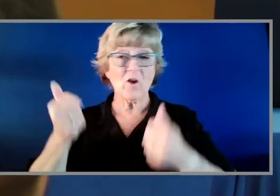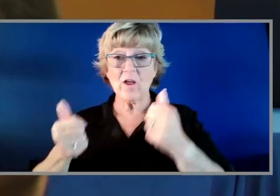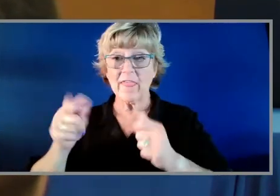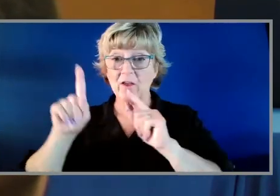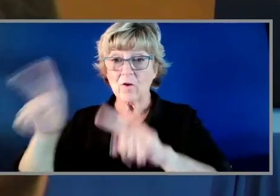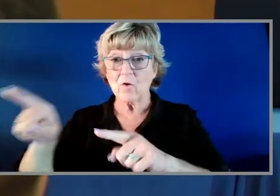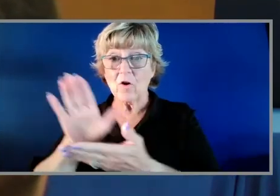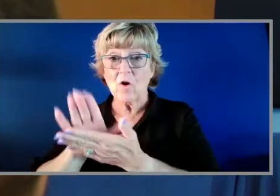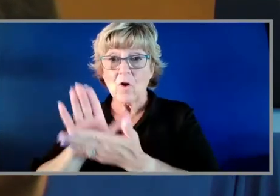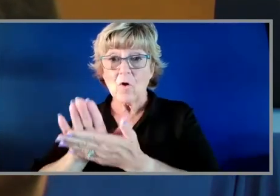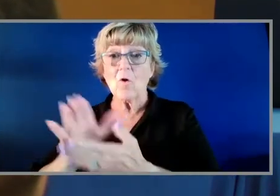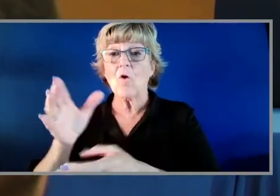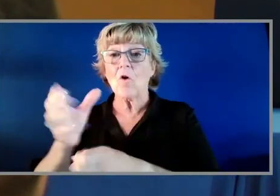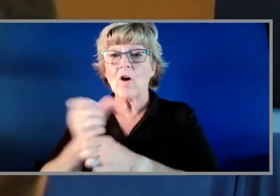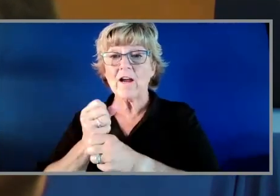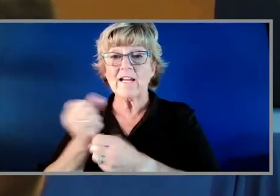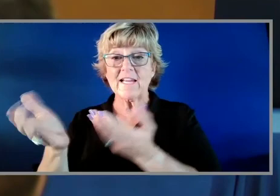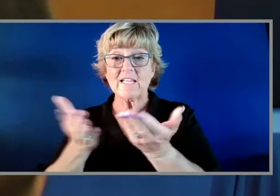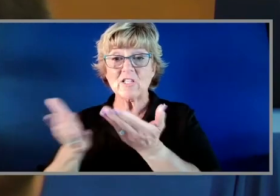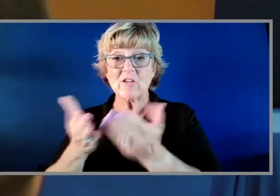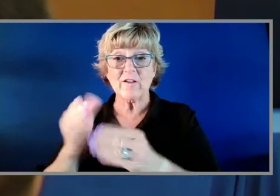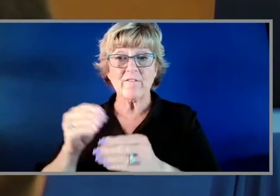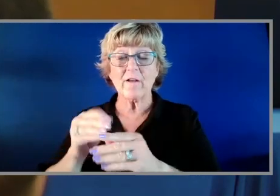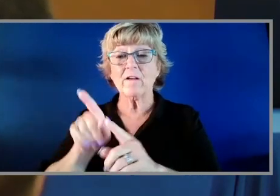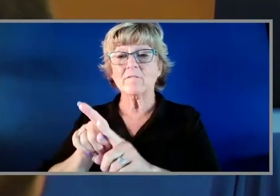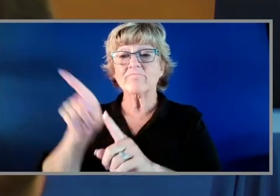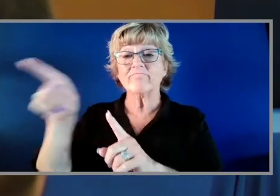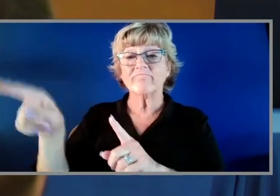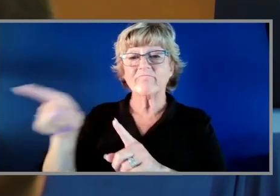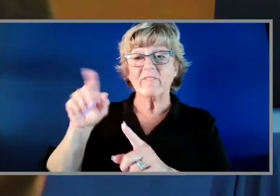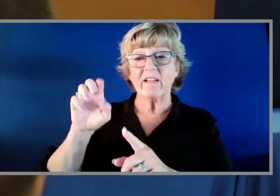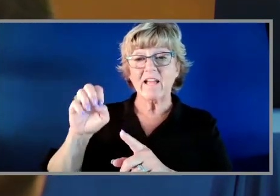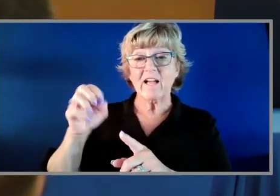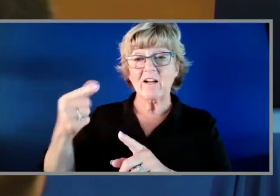Studio: And how a lot of the residents in the vineyard area will either go to school or get other services in the elk grove